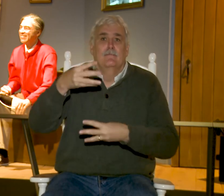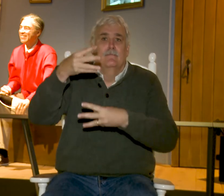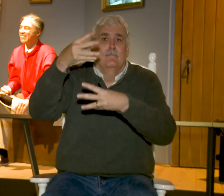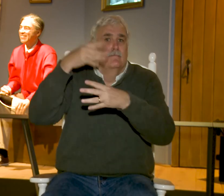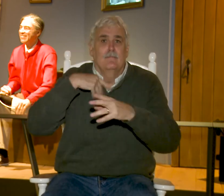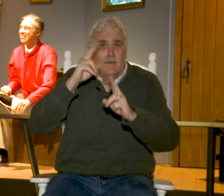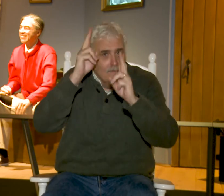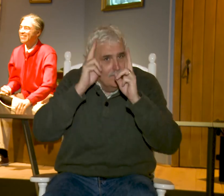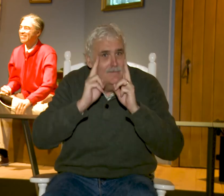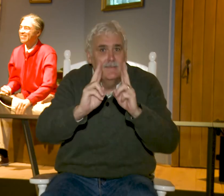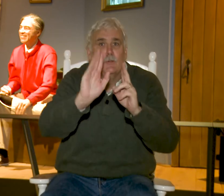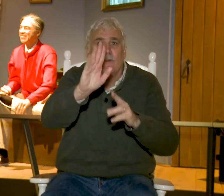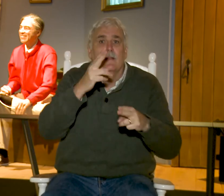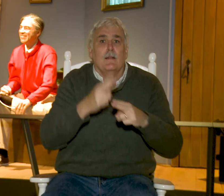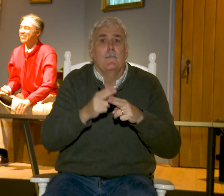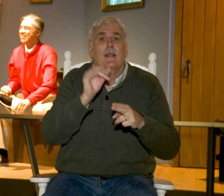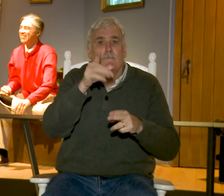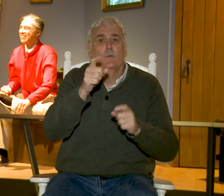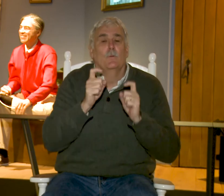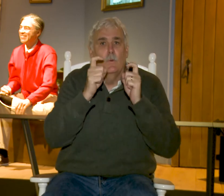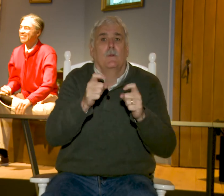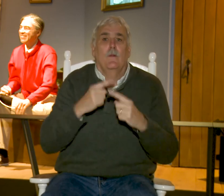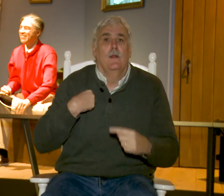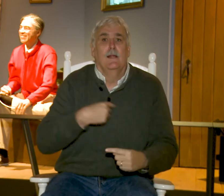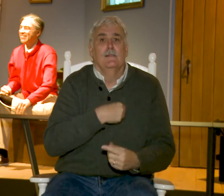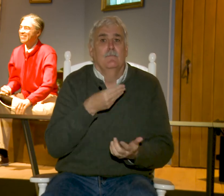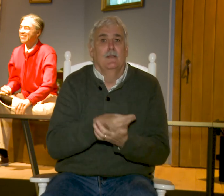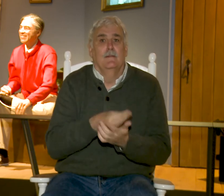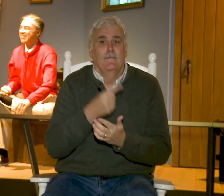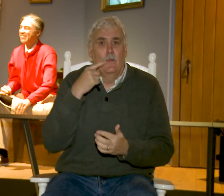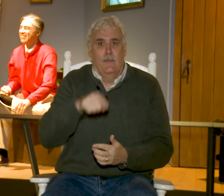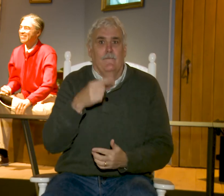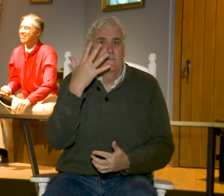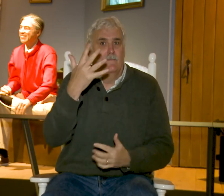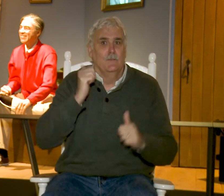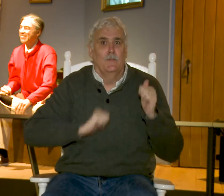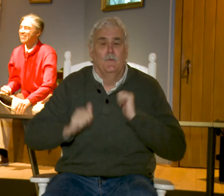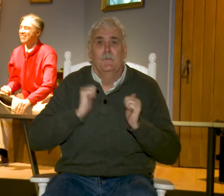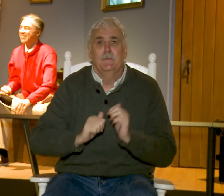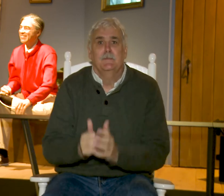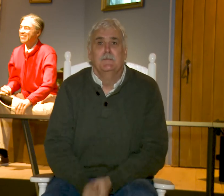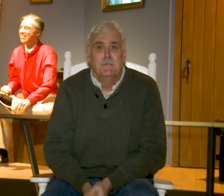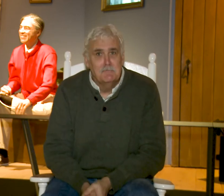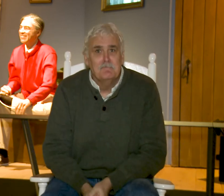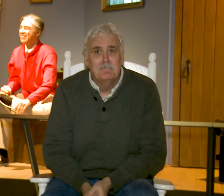screen! I will honor your name if you contribute money to us for five episodes of Mister Rogers' ASL Signers.